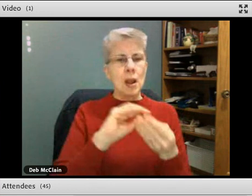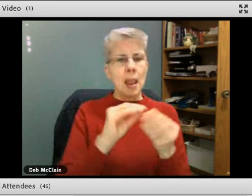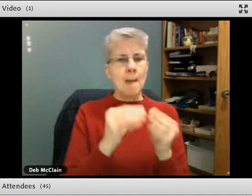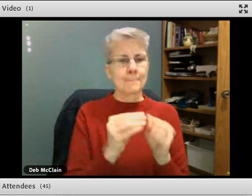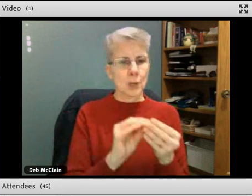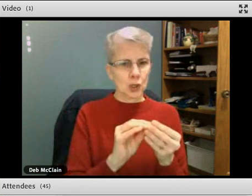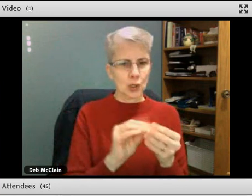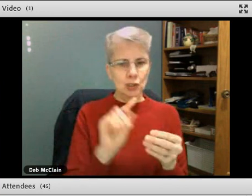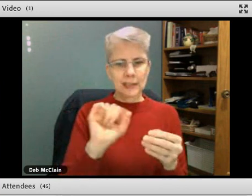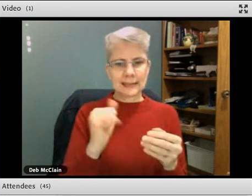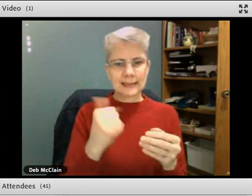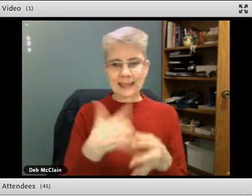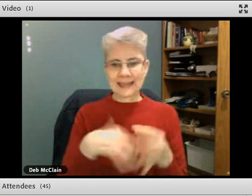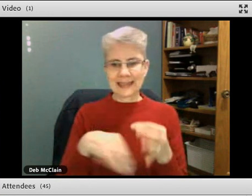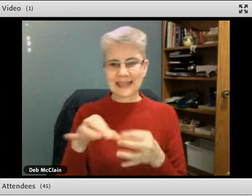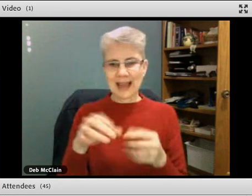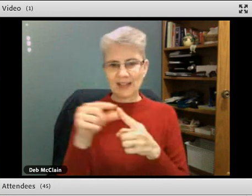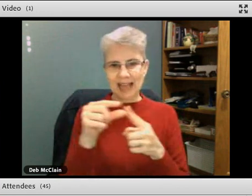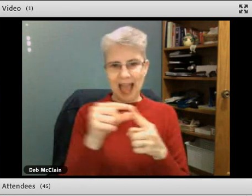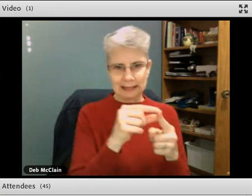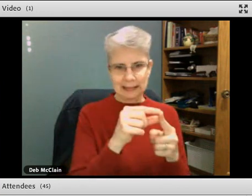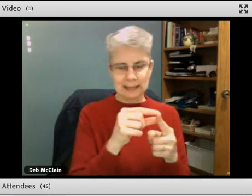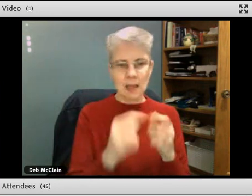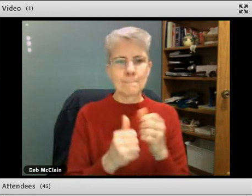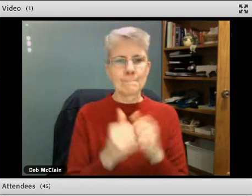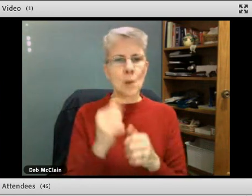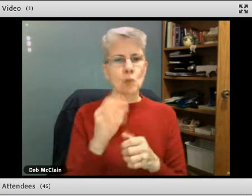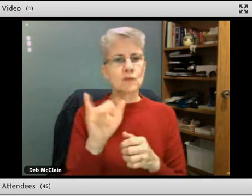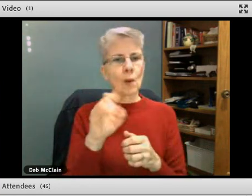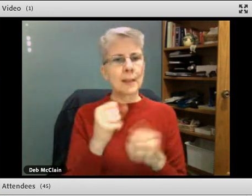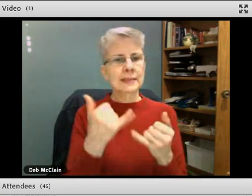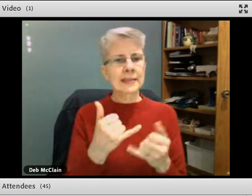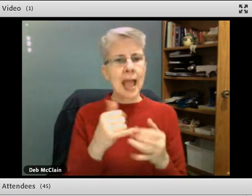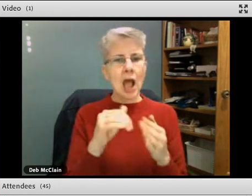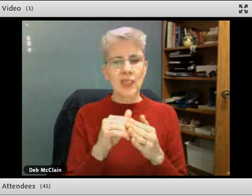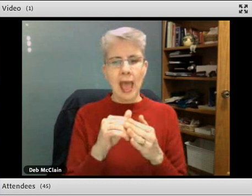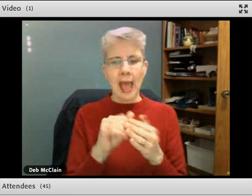Most formats now that encode text use text for the encoding,